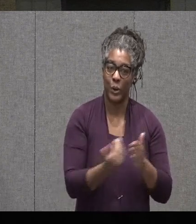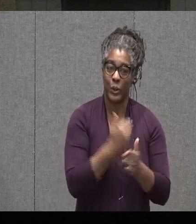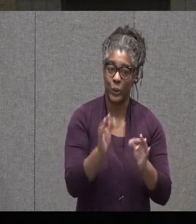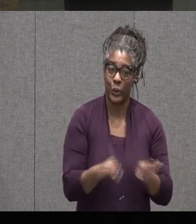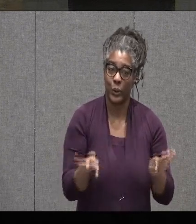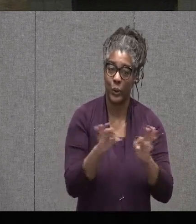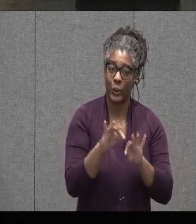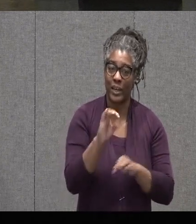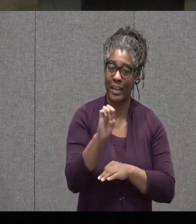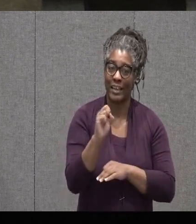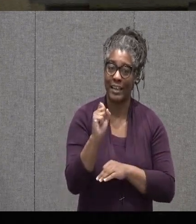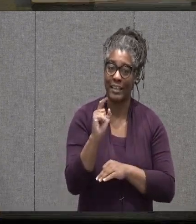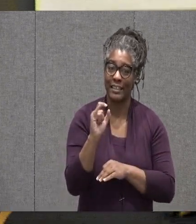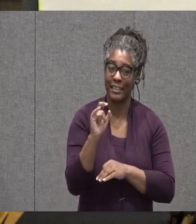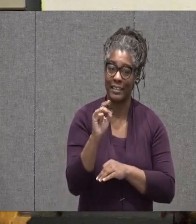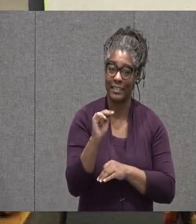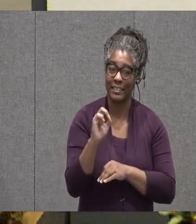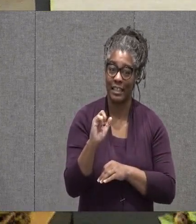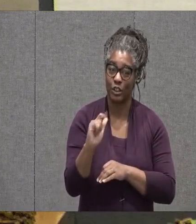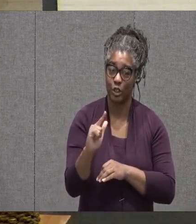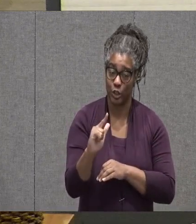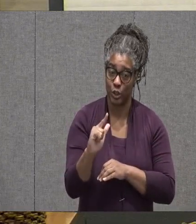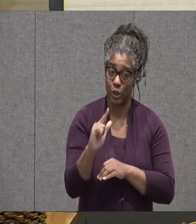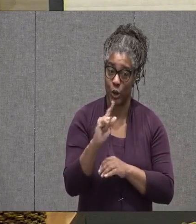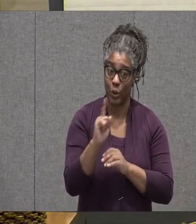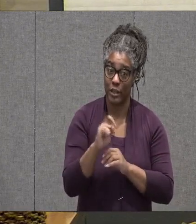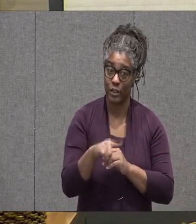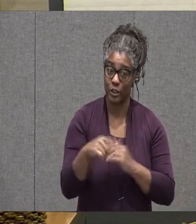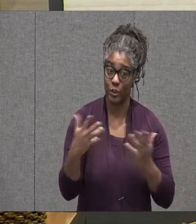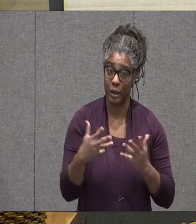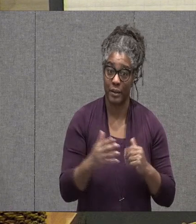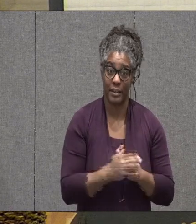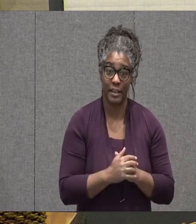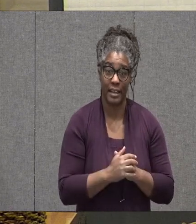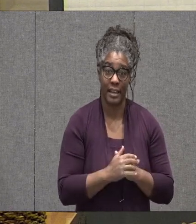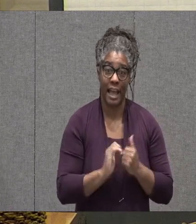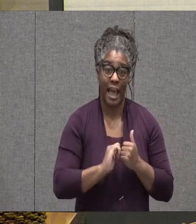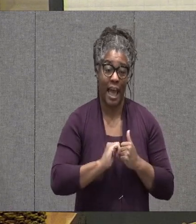How do the goods we make, buy, and sell connect us?